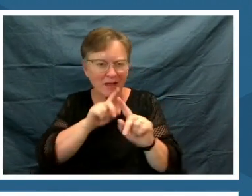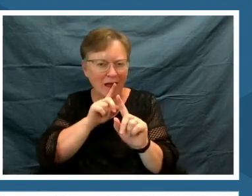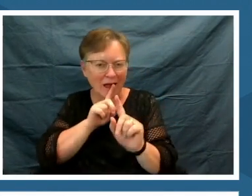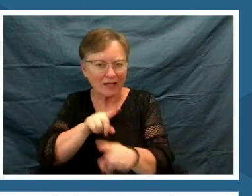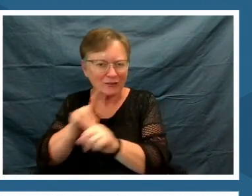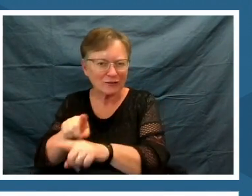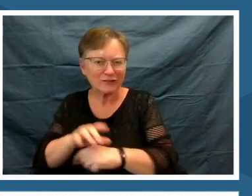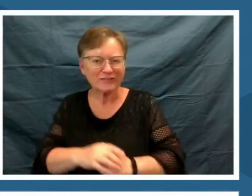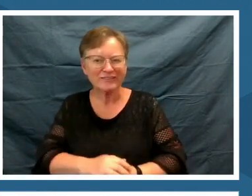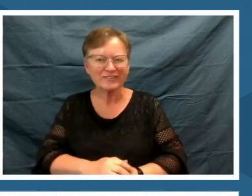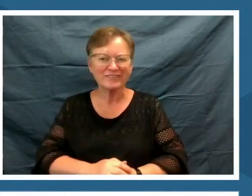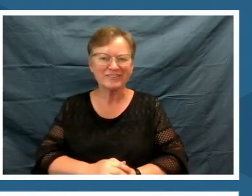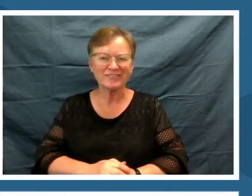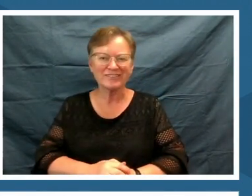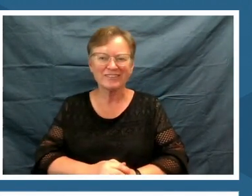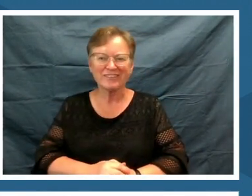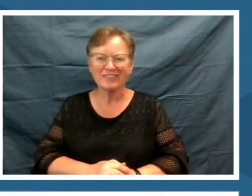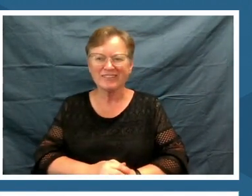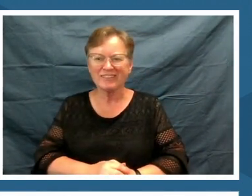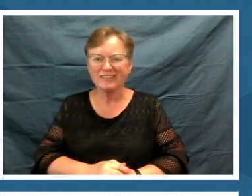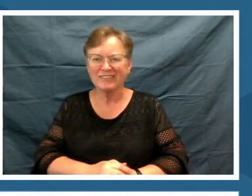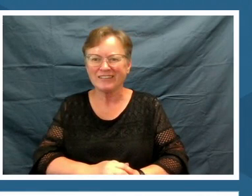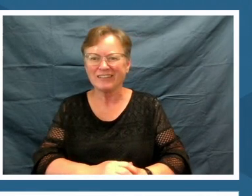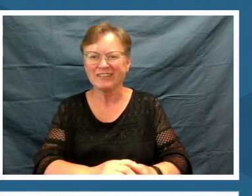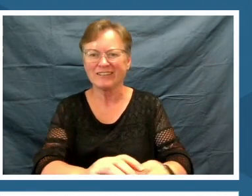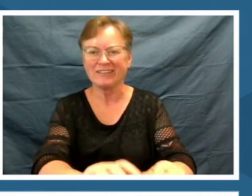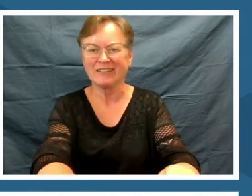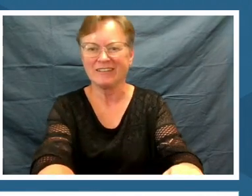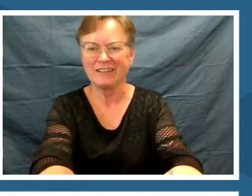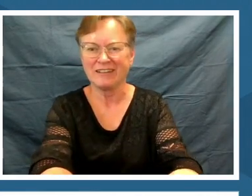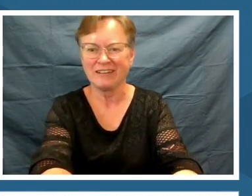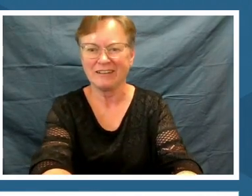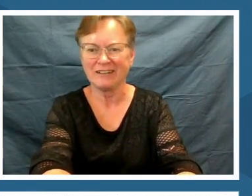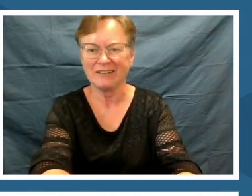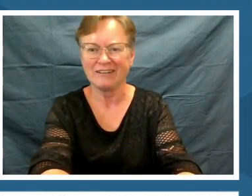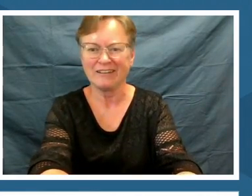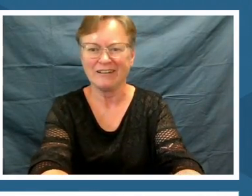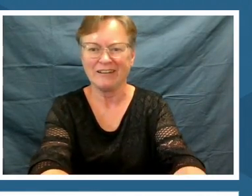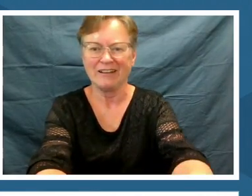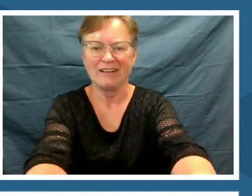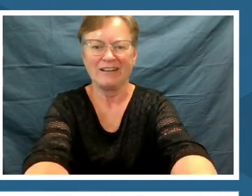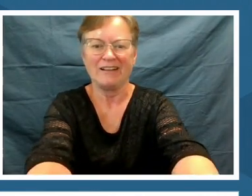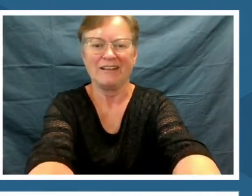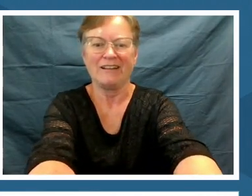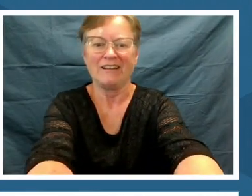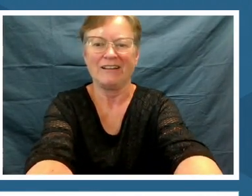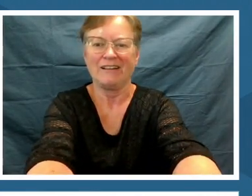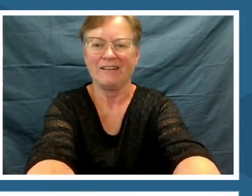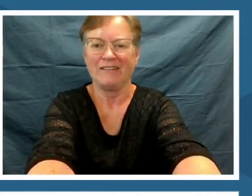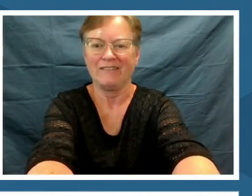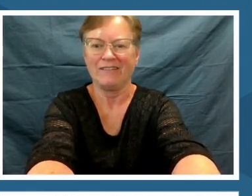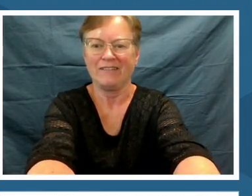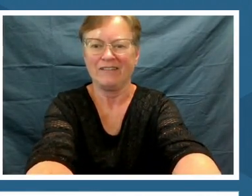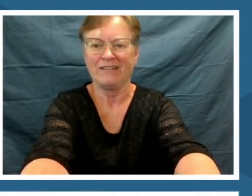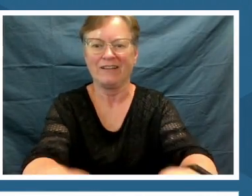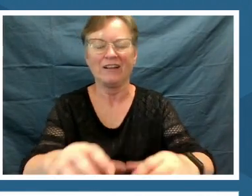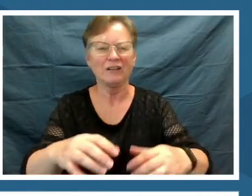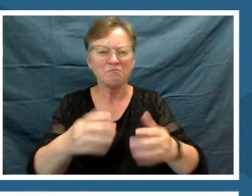and it looks like most of you are saying a one or two so